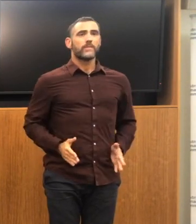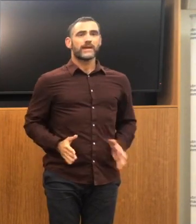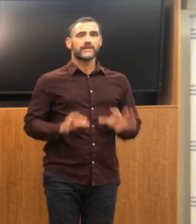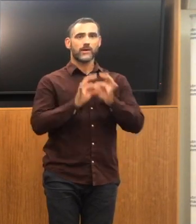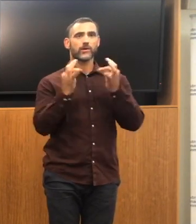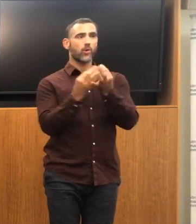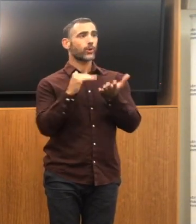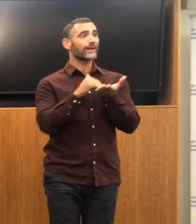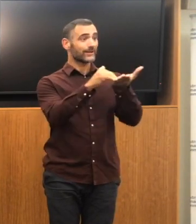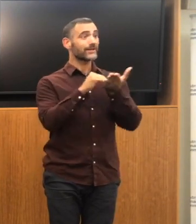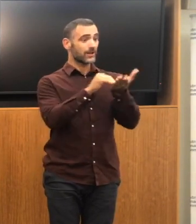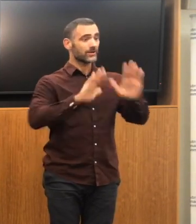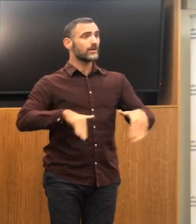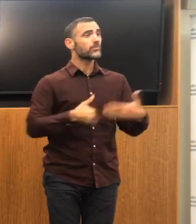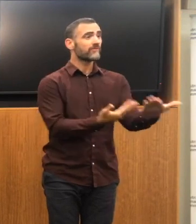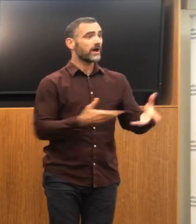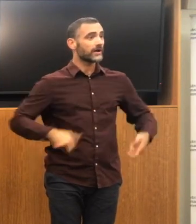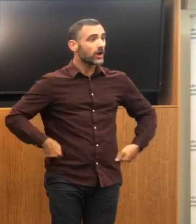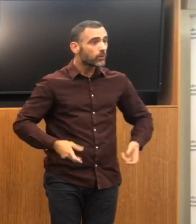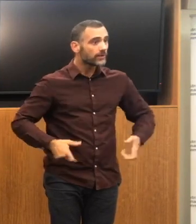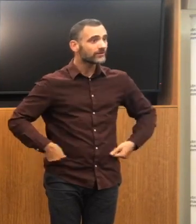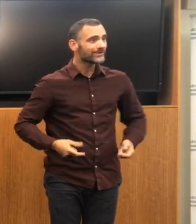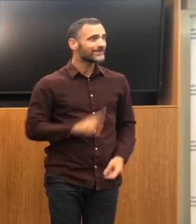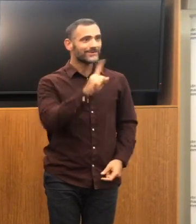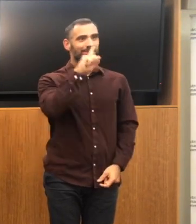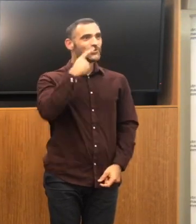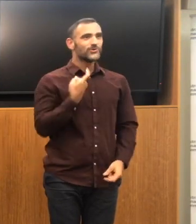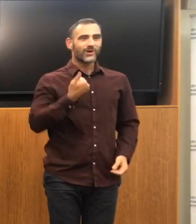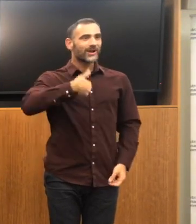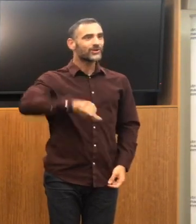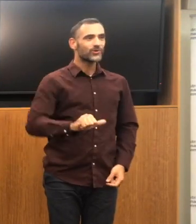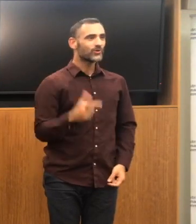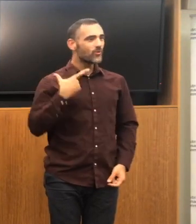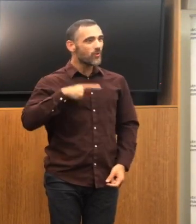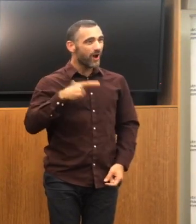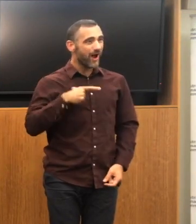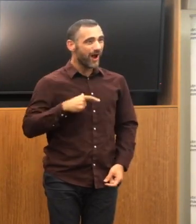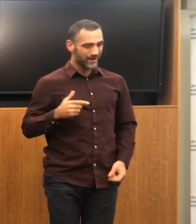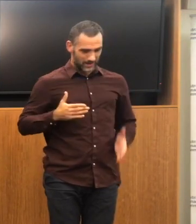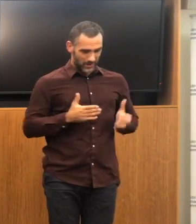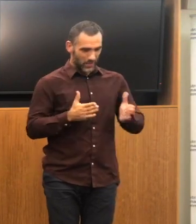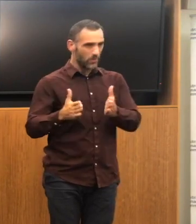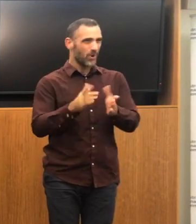for him but you can't even use it because the roads and the passages here are just impossible to go on.